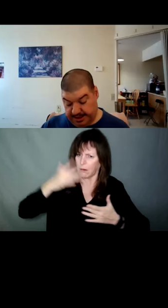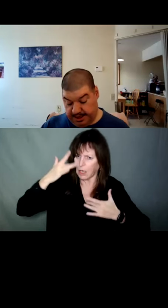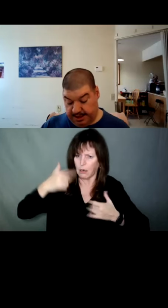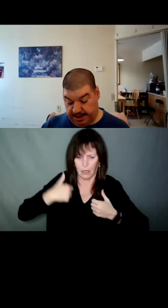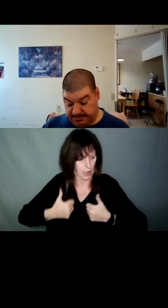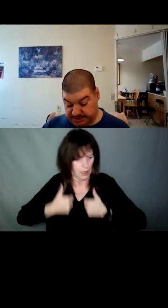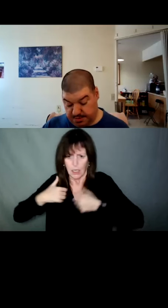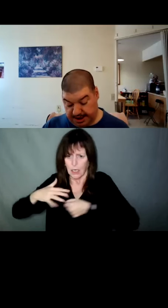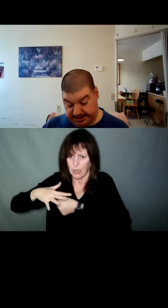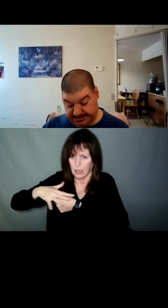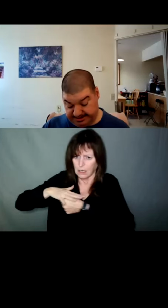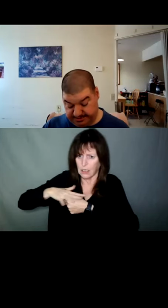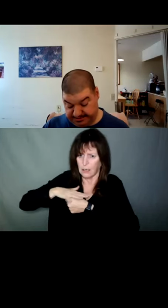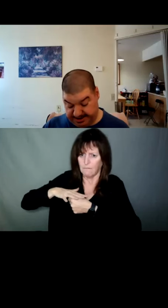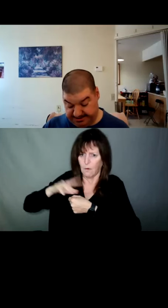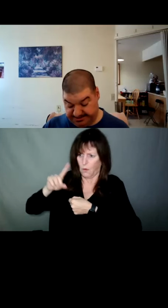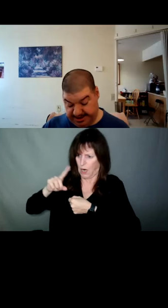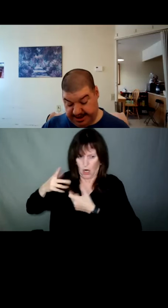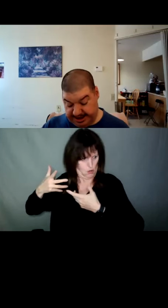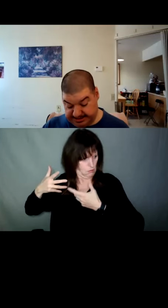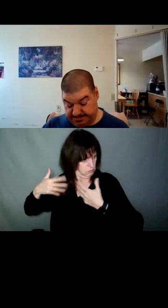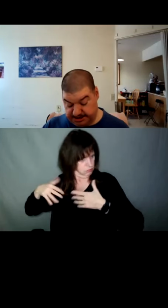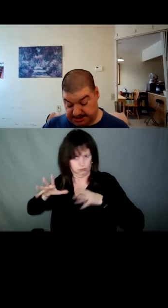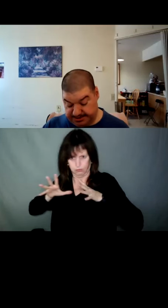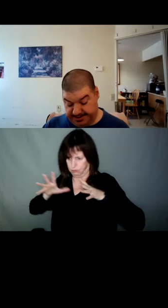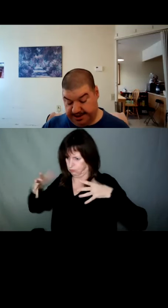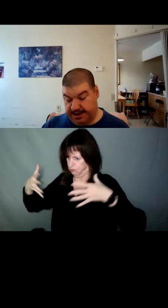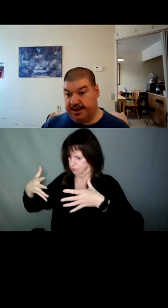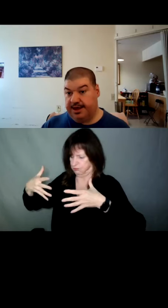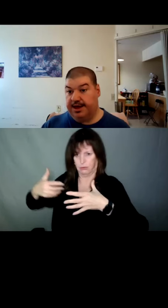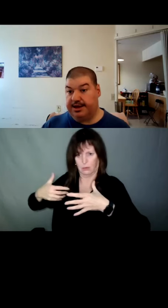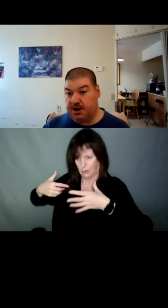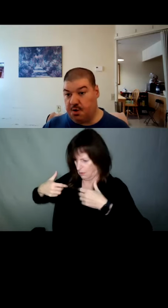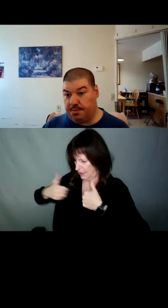saying I am a person with chronic medical condition